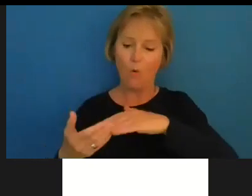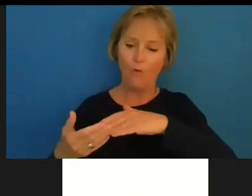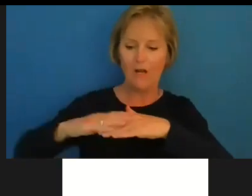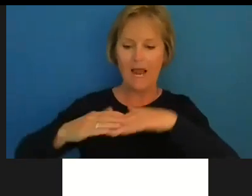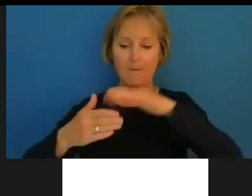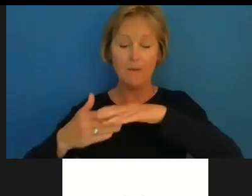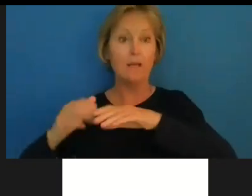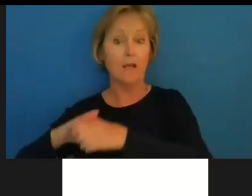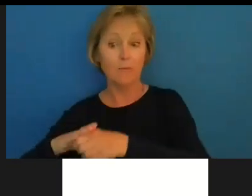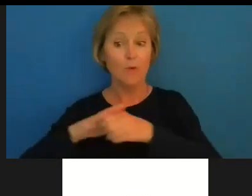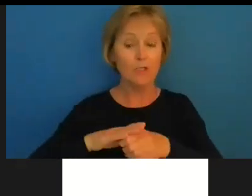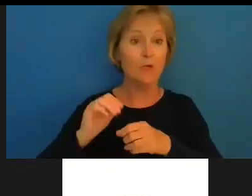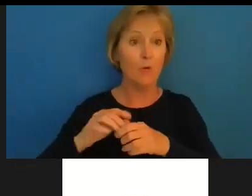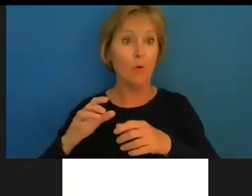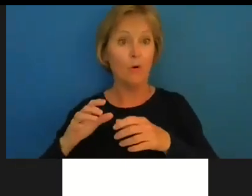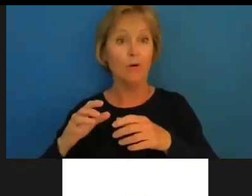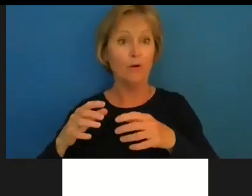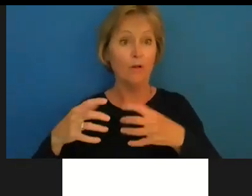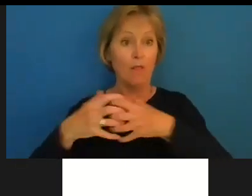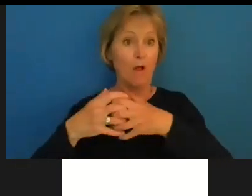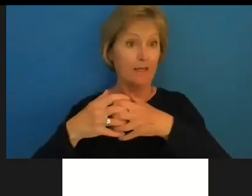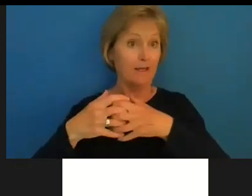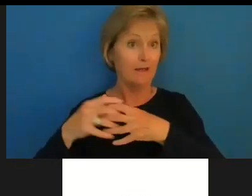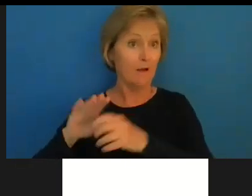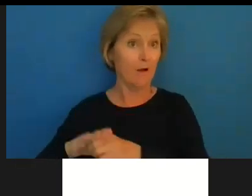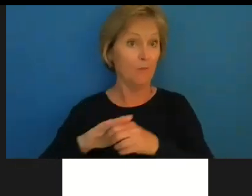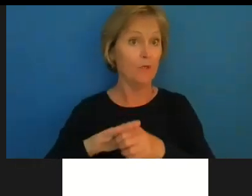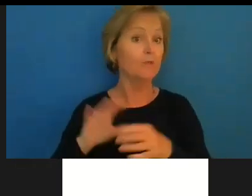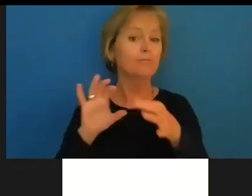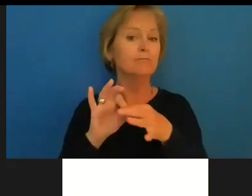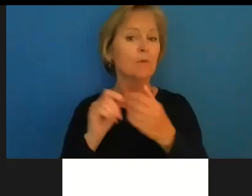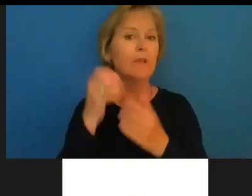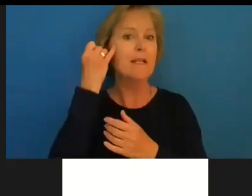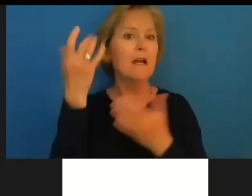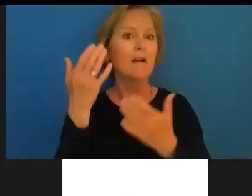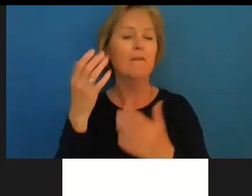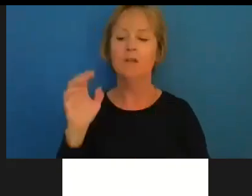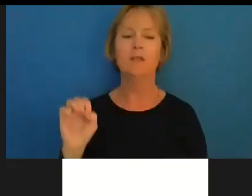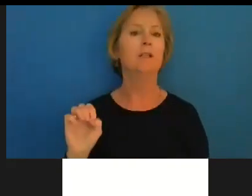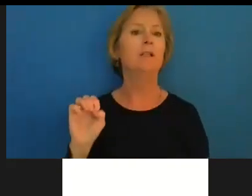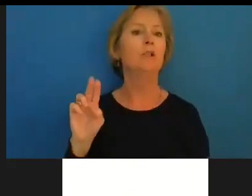oppression has to do with the idea of eugenics.